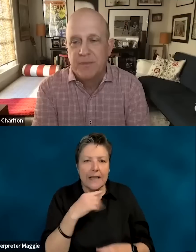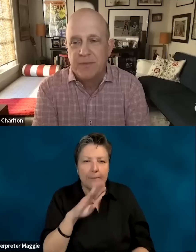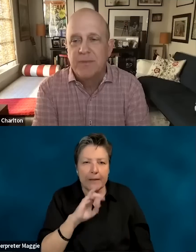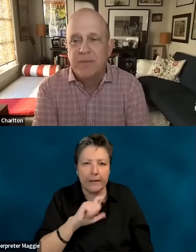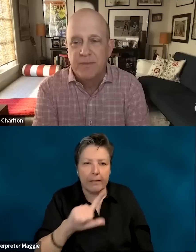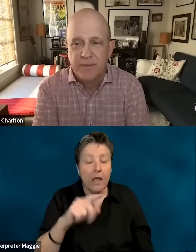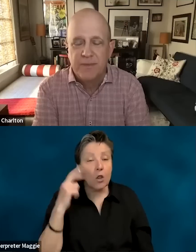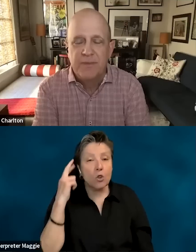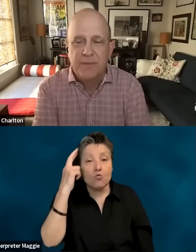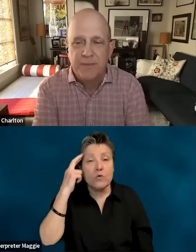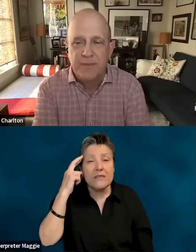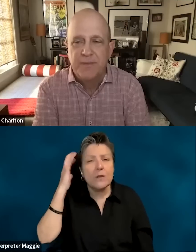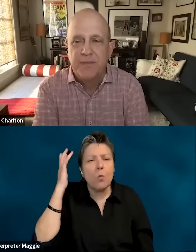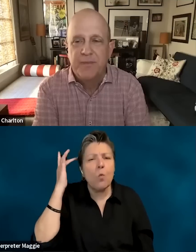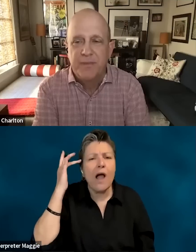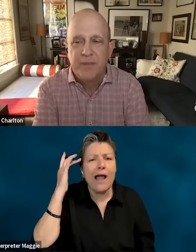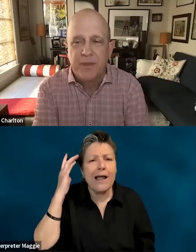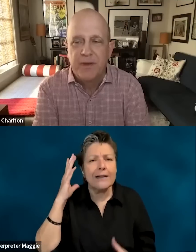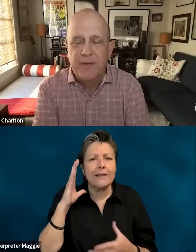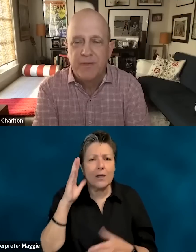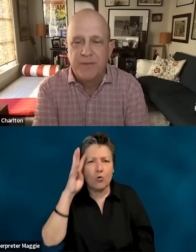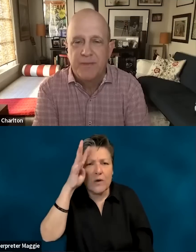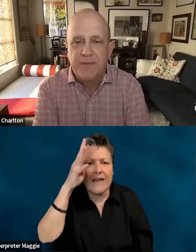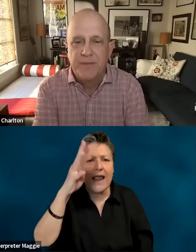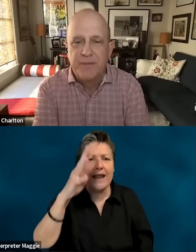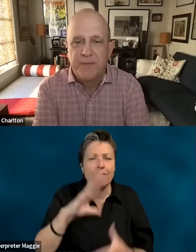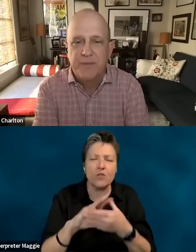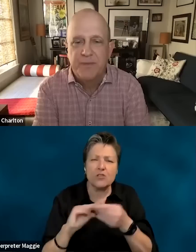the creative, the storytelling. And I think what's exciting for me